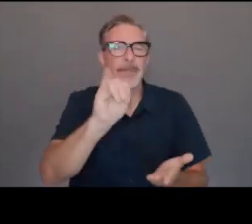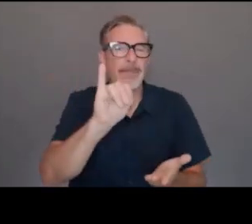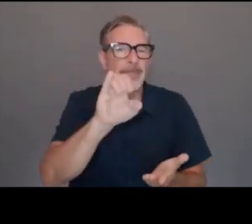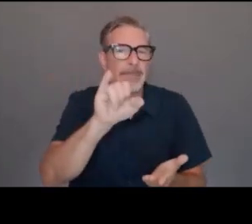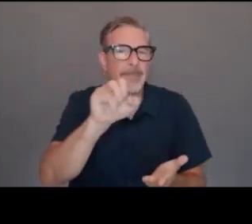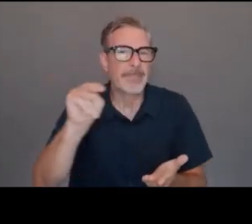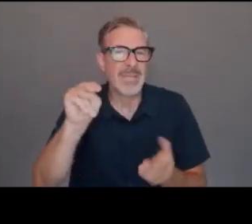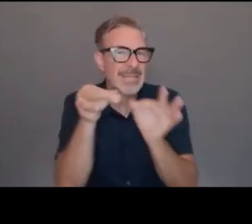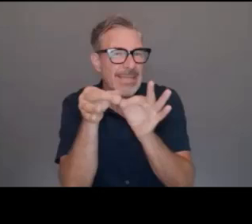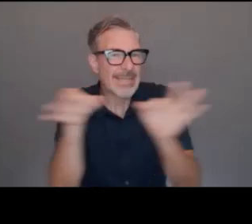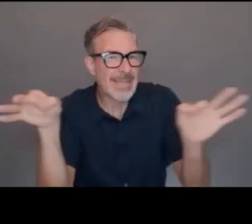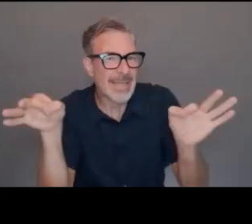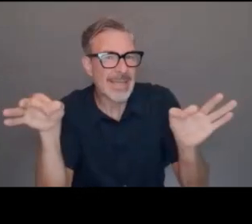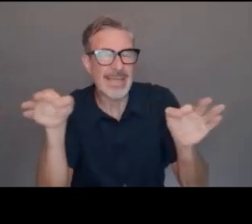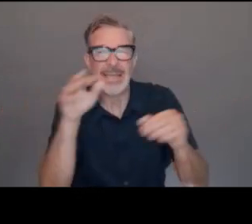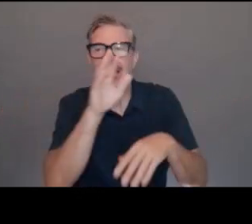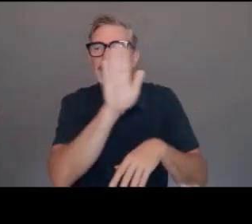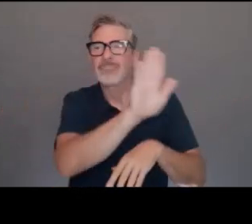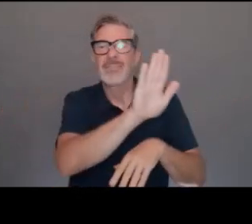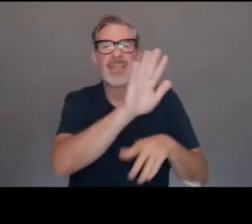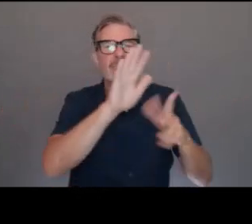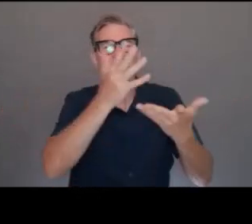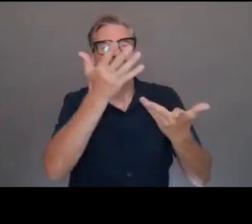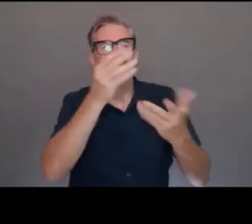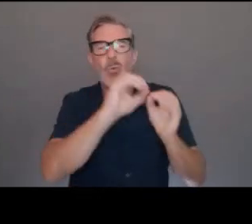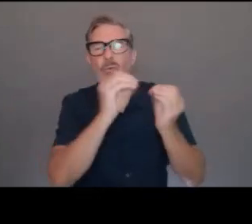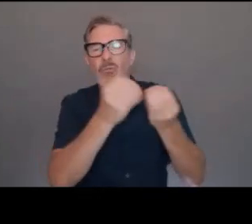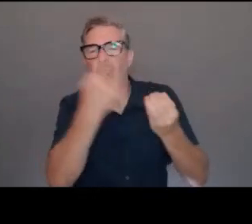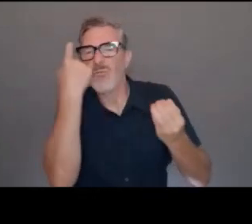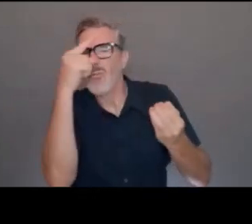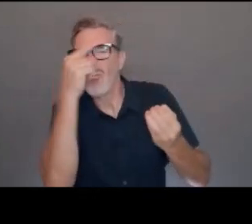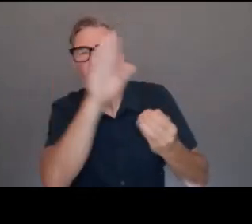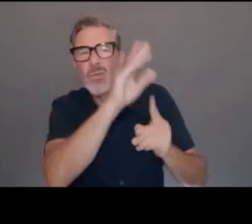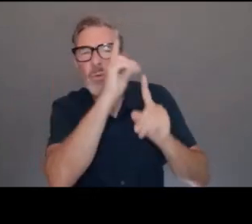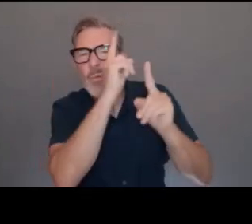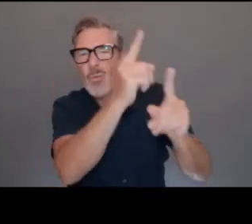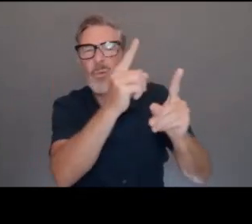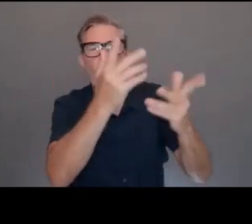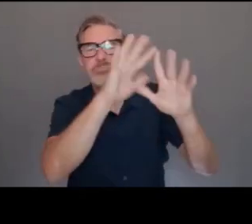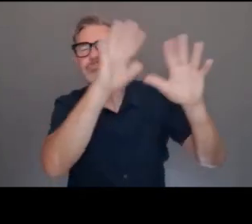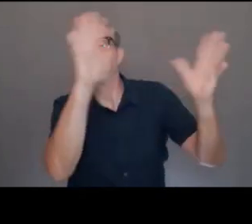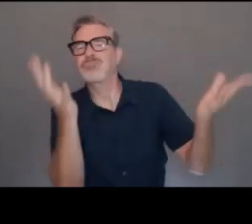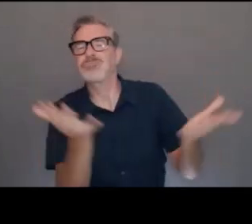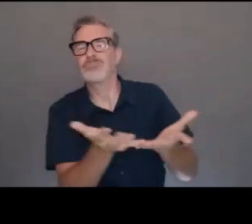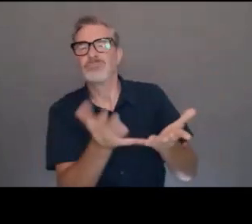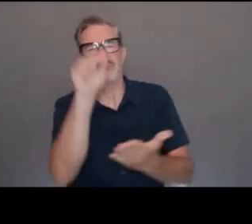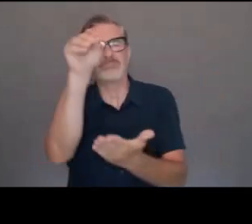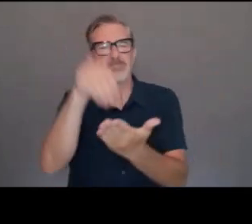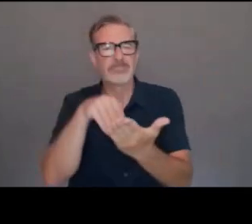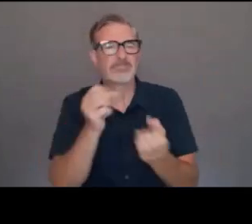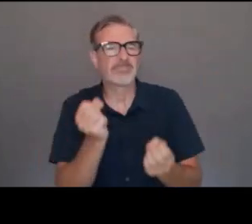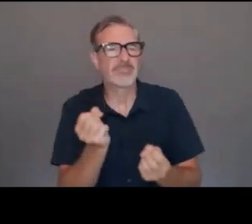So, it would be wise to update those documents and include them as part of the optional additional support material.